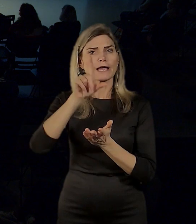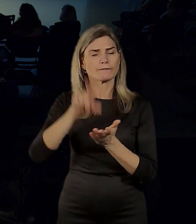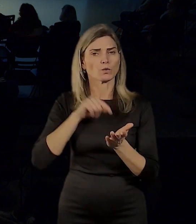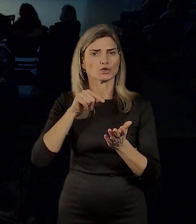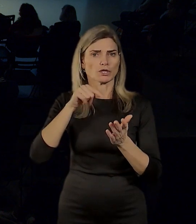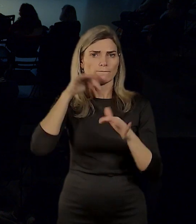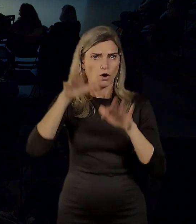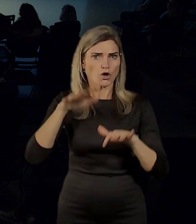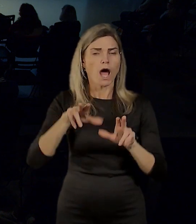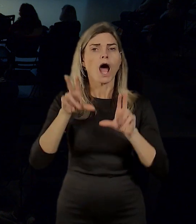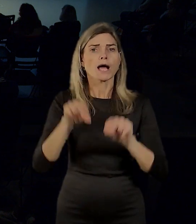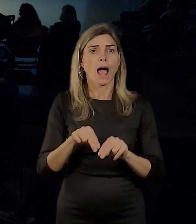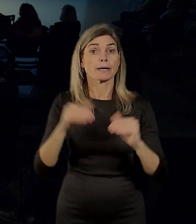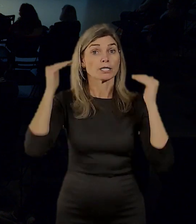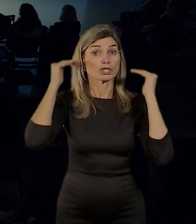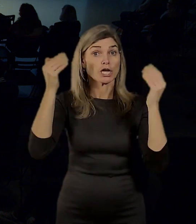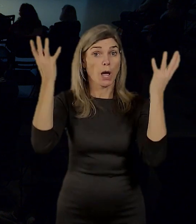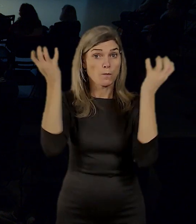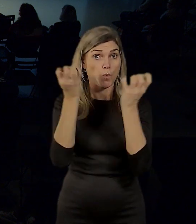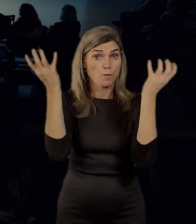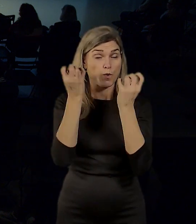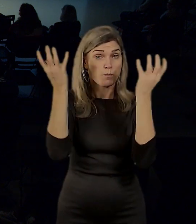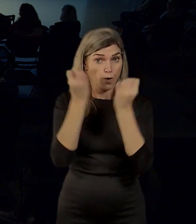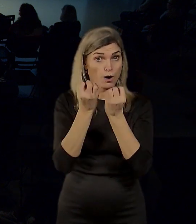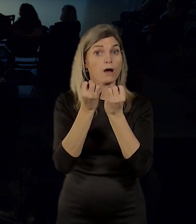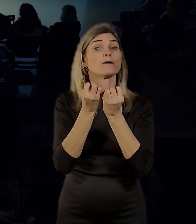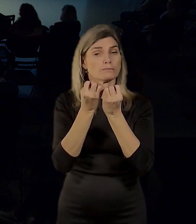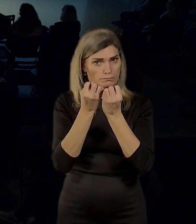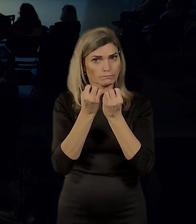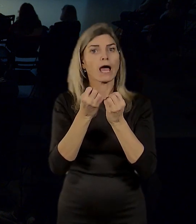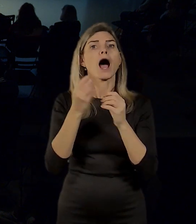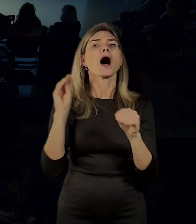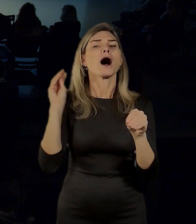which we reuse for watering front gardens or public green areas.